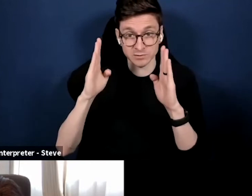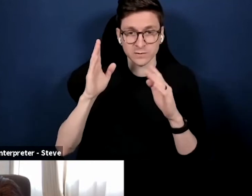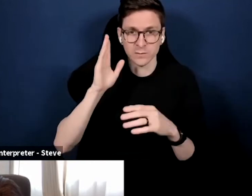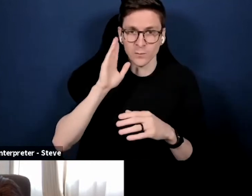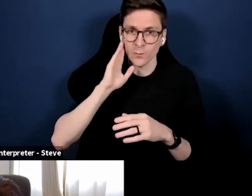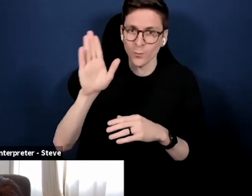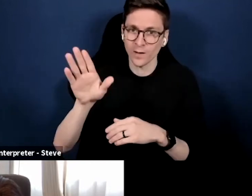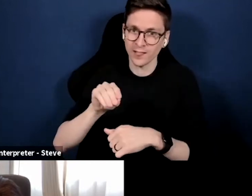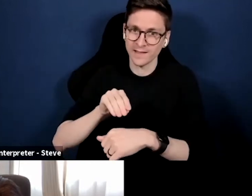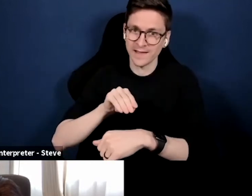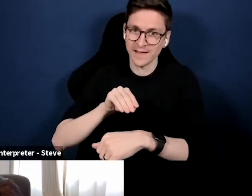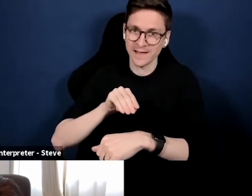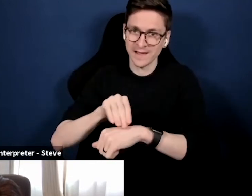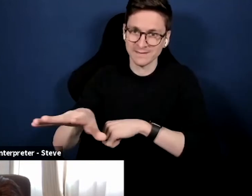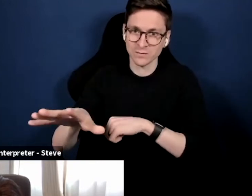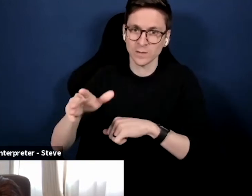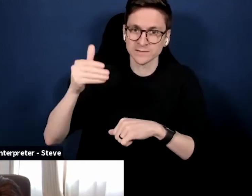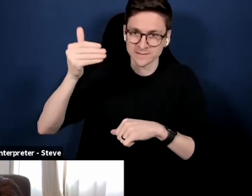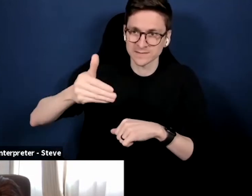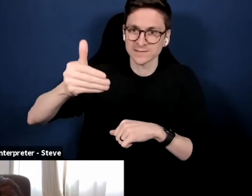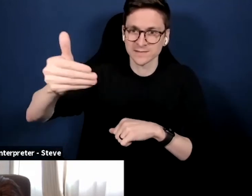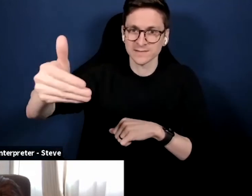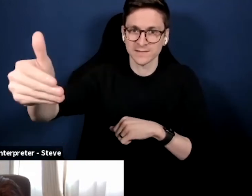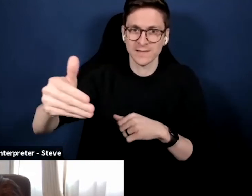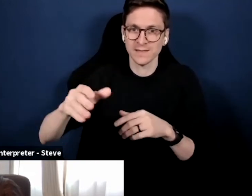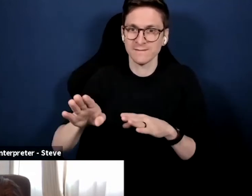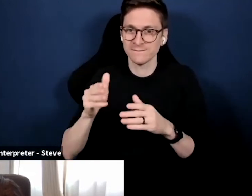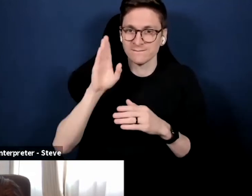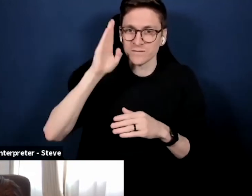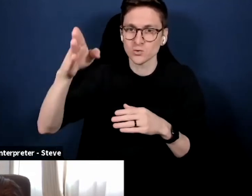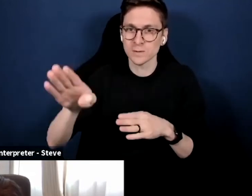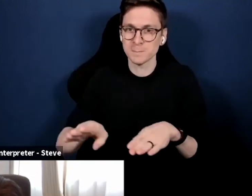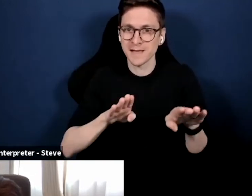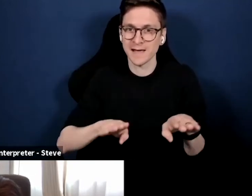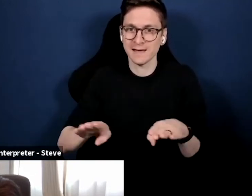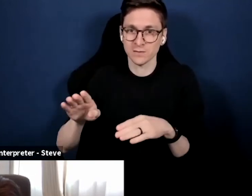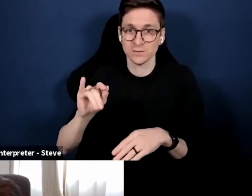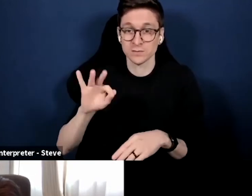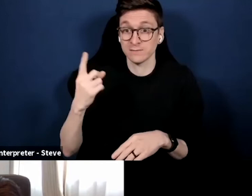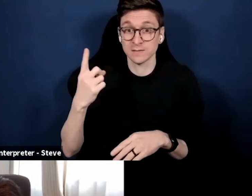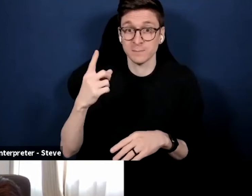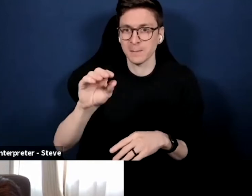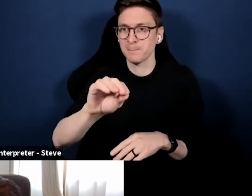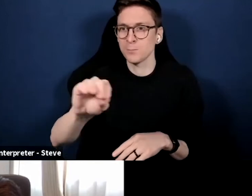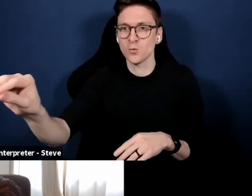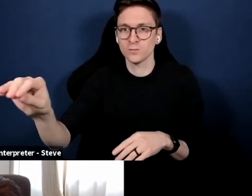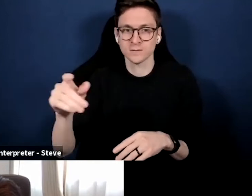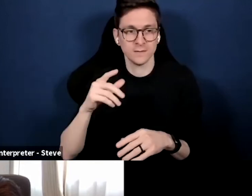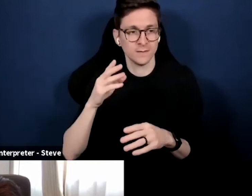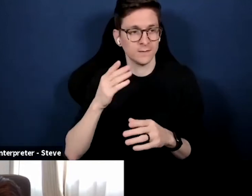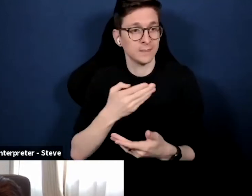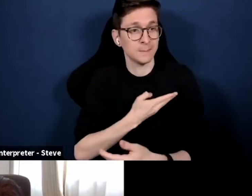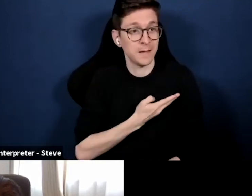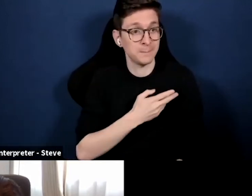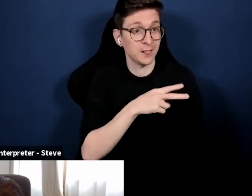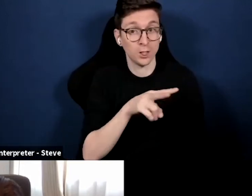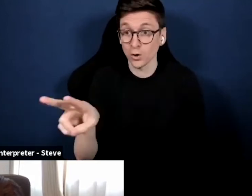subsequent behavior so if something moves and the baby looks at it then the next thing that the baby